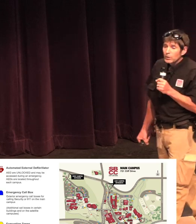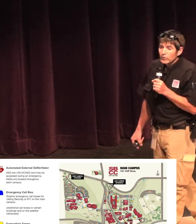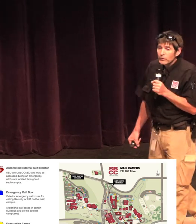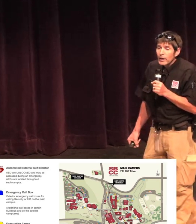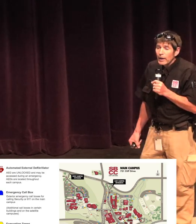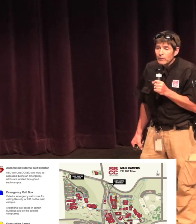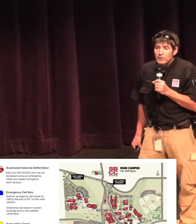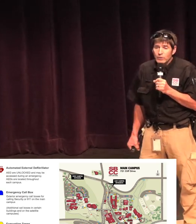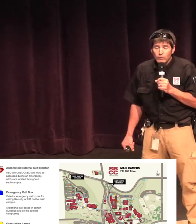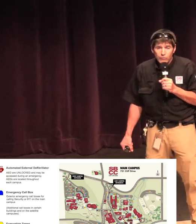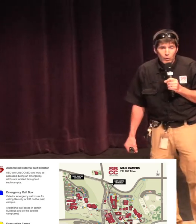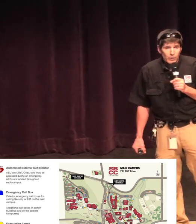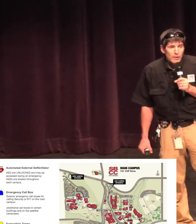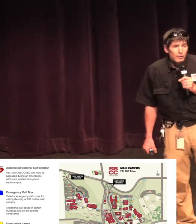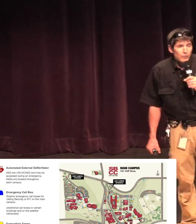information is listed on our